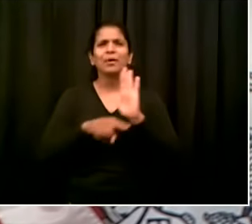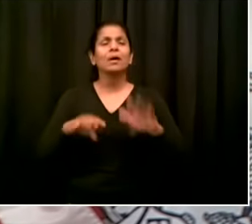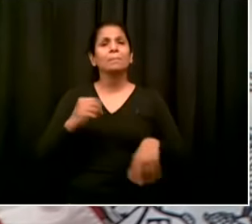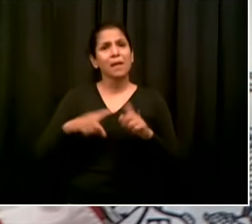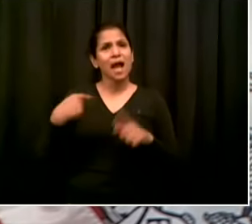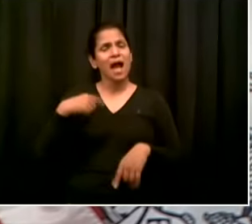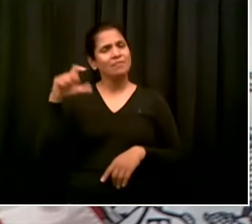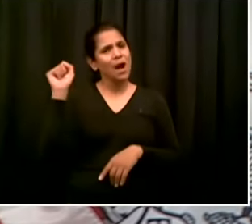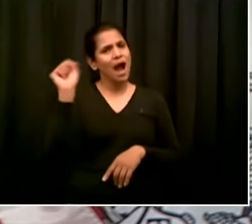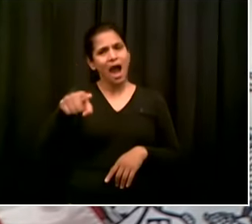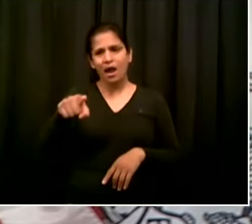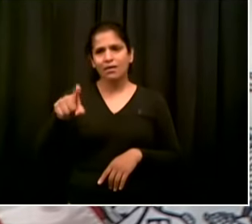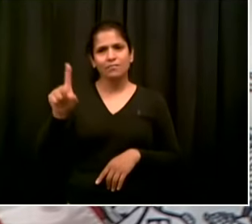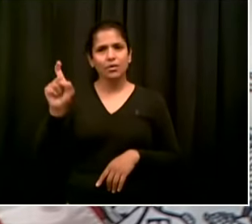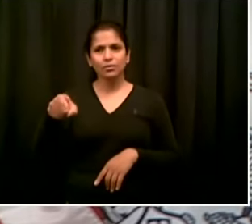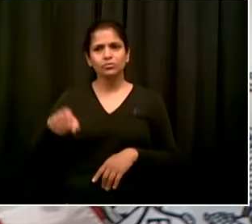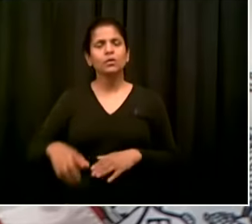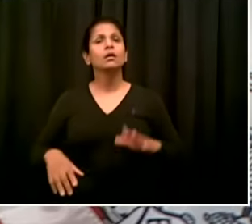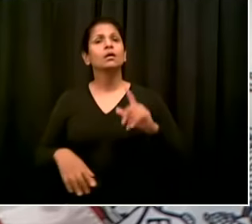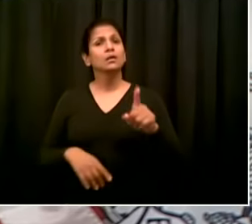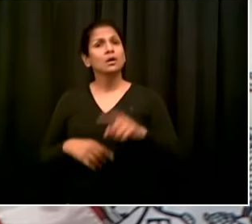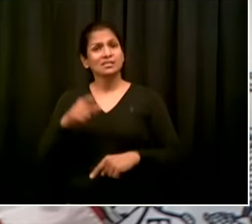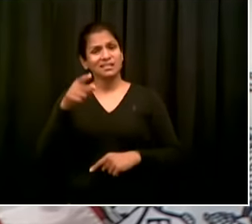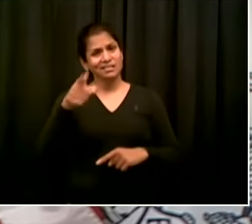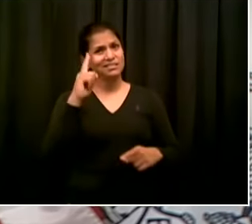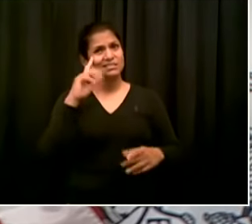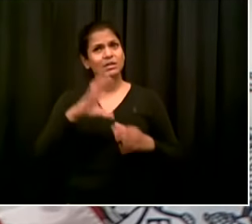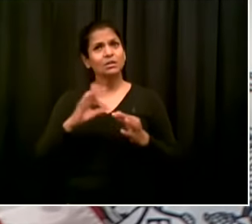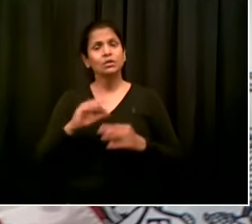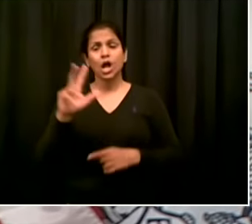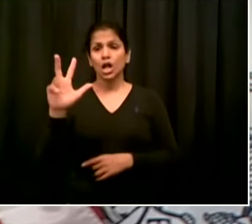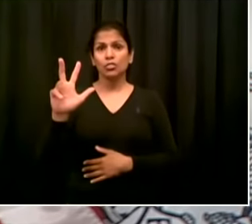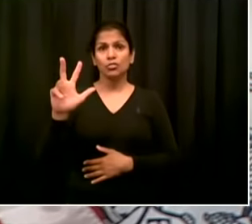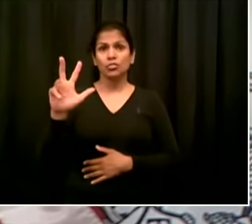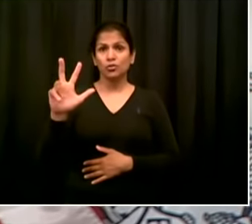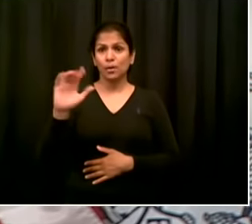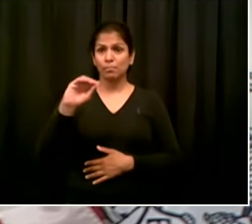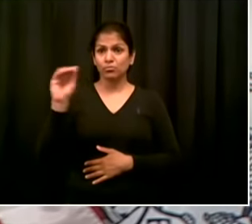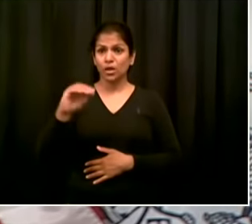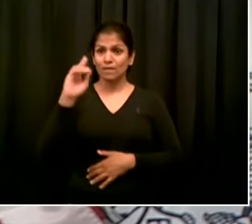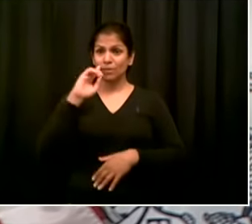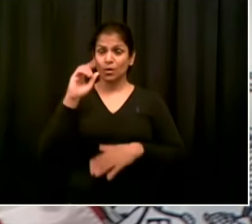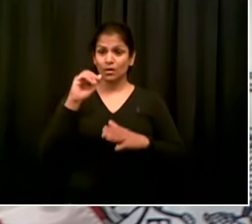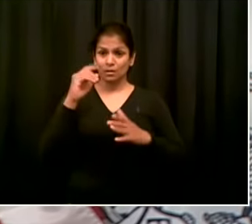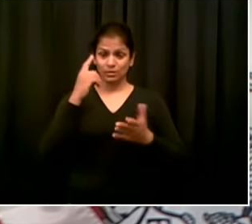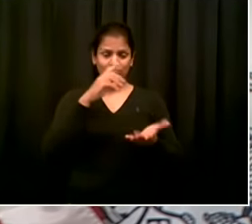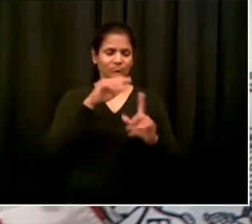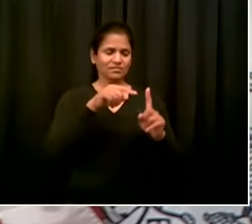EXAMPLE KIDS TOO CLOSE TOGETHER WITHOUT SNEEZE GUARDBES TEWEN THE DESKS WE ARE GOING TO SAY, IN ORDER TO STAY OPEN YOU HAVE TO